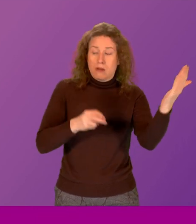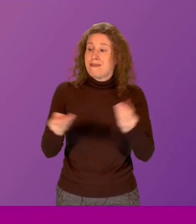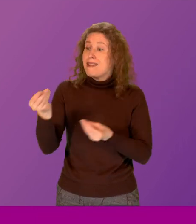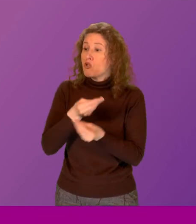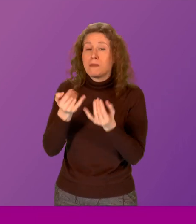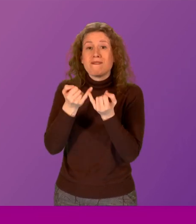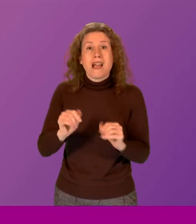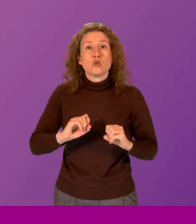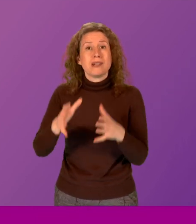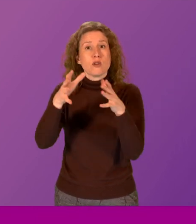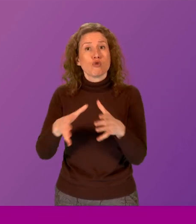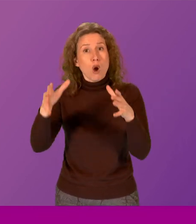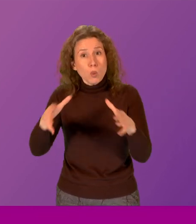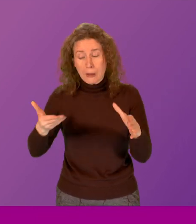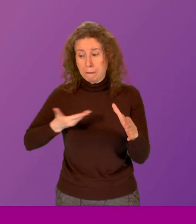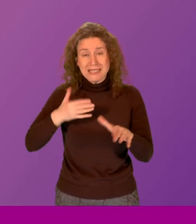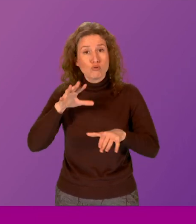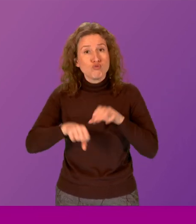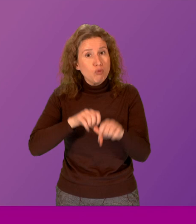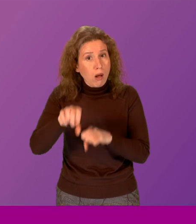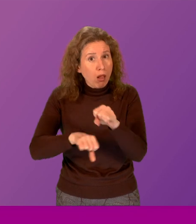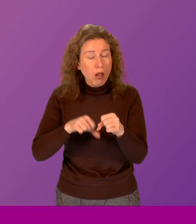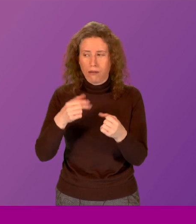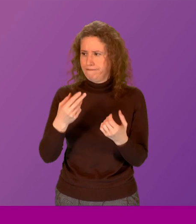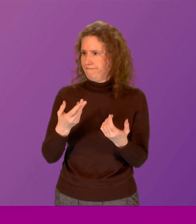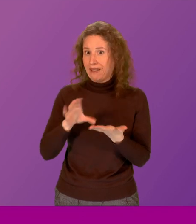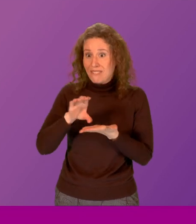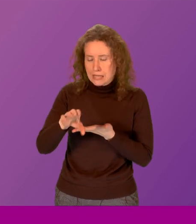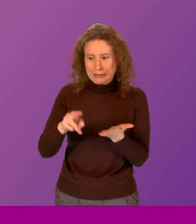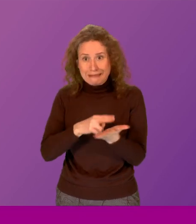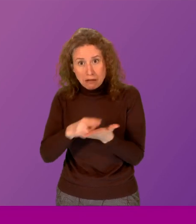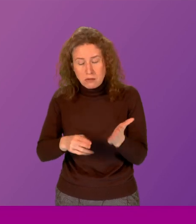to deliver growth. Businesses are struggling and are cancelling investment. In justice,